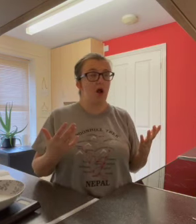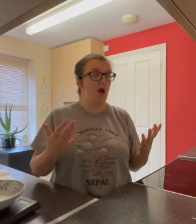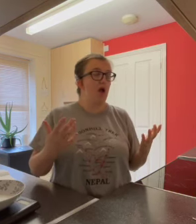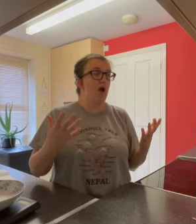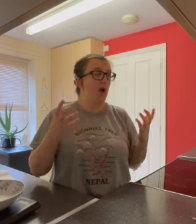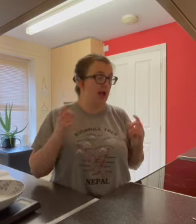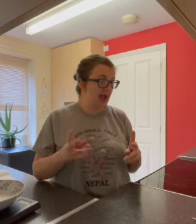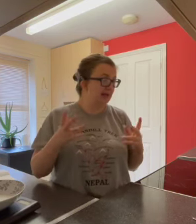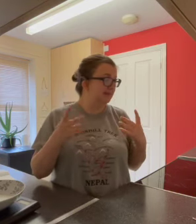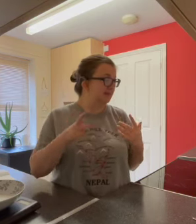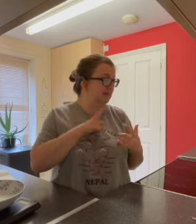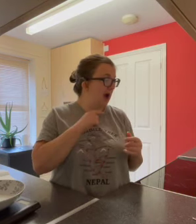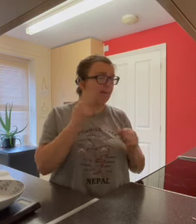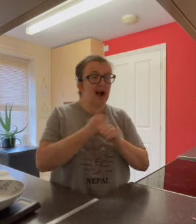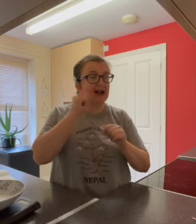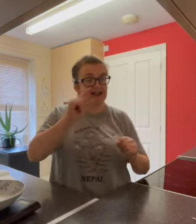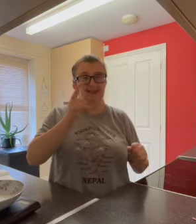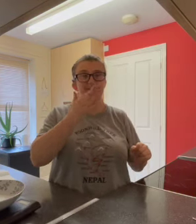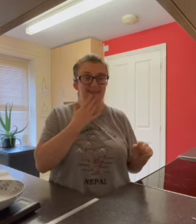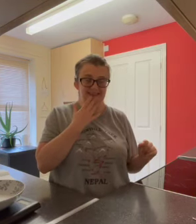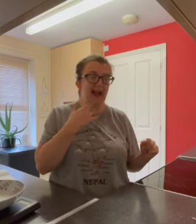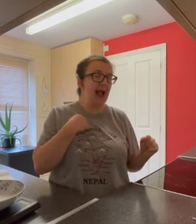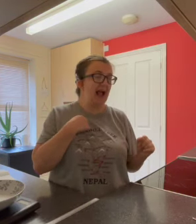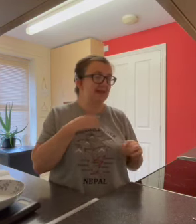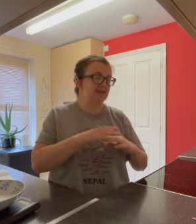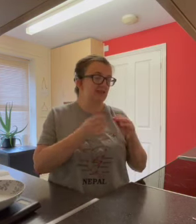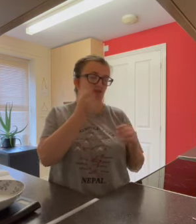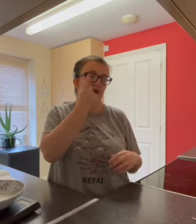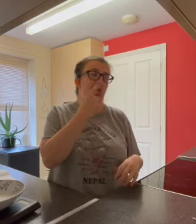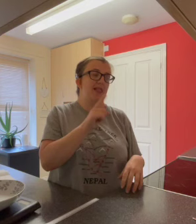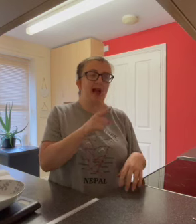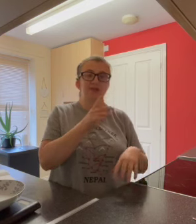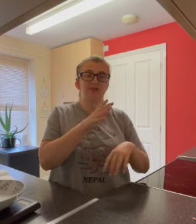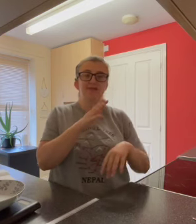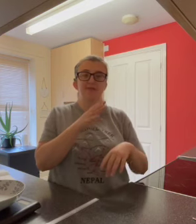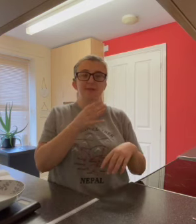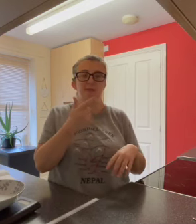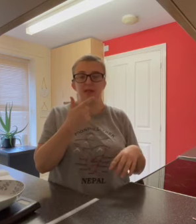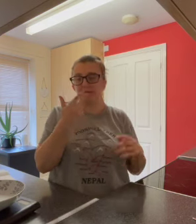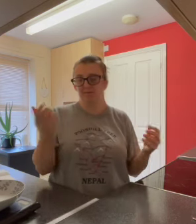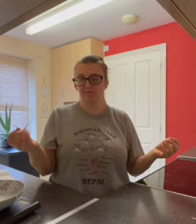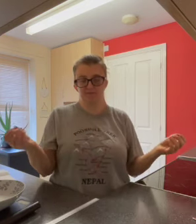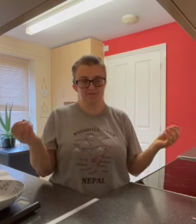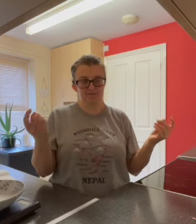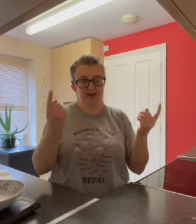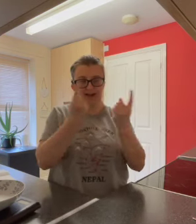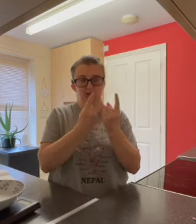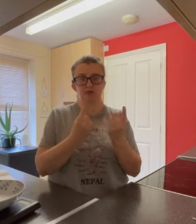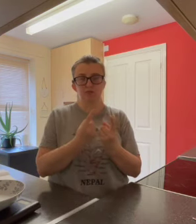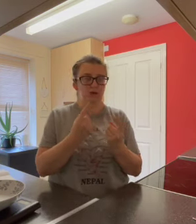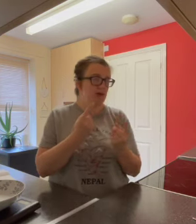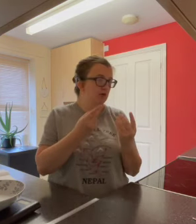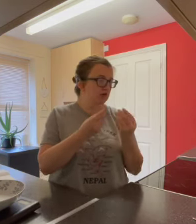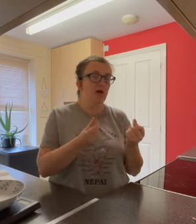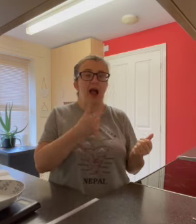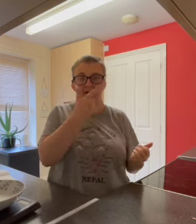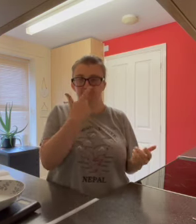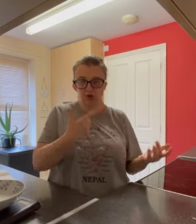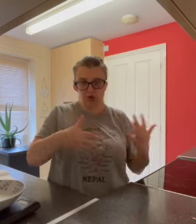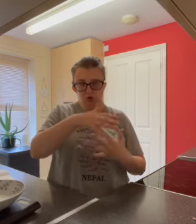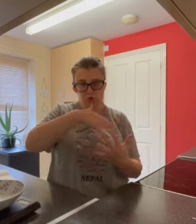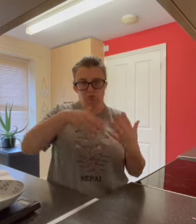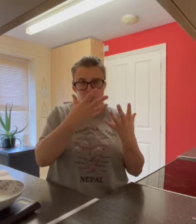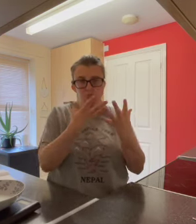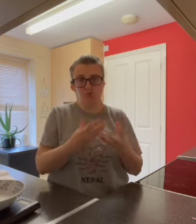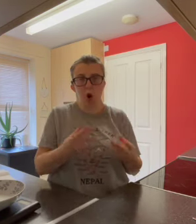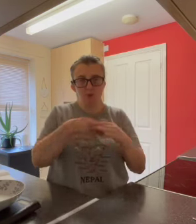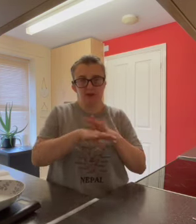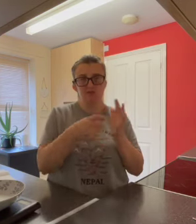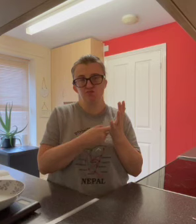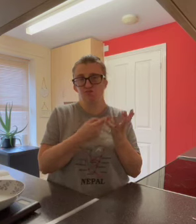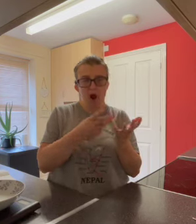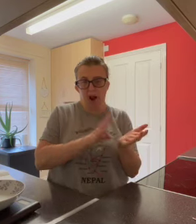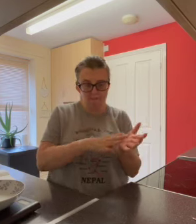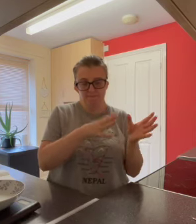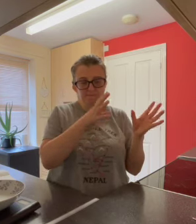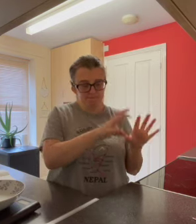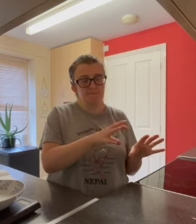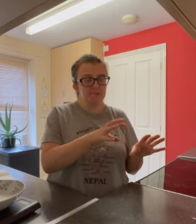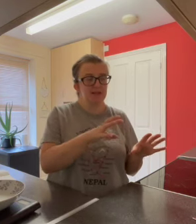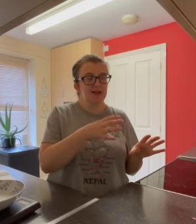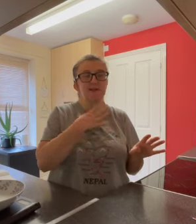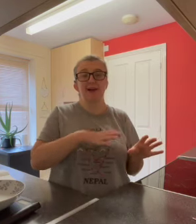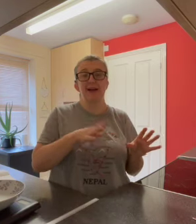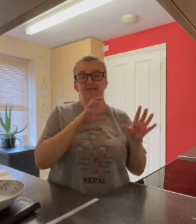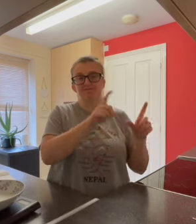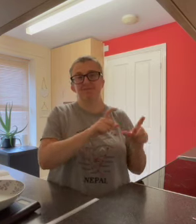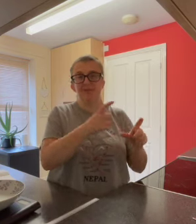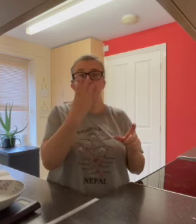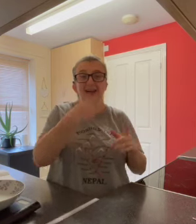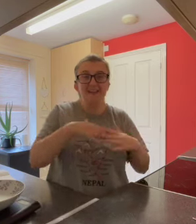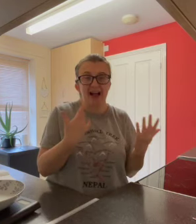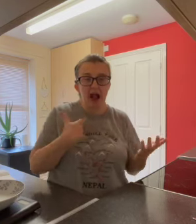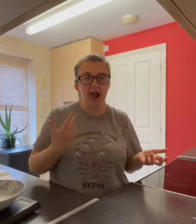Right, because I kinda made a little mistake as I didn't realise that dry fruit for xmas cake need to be soaking in rum for 3 day.